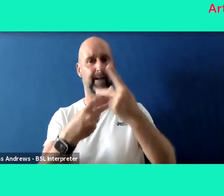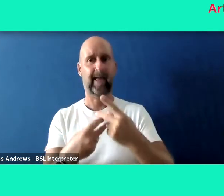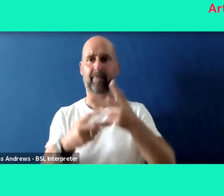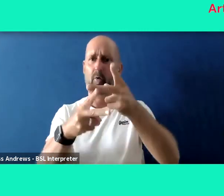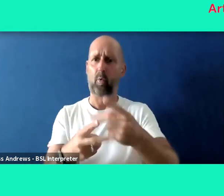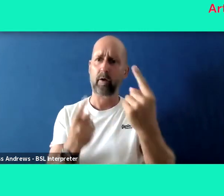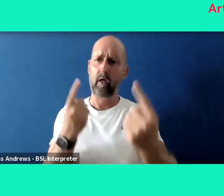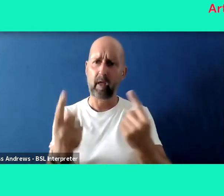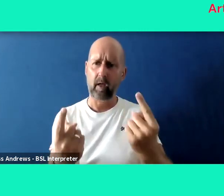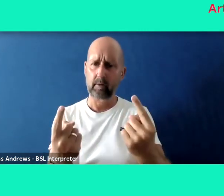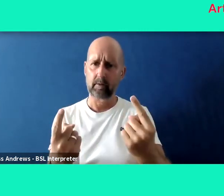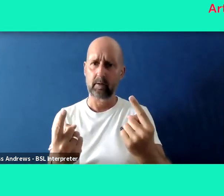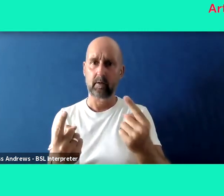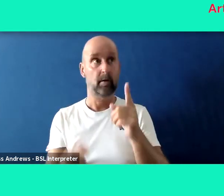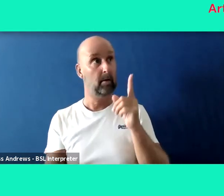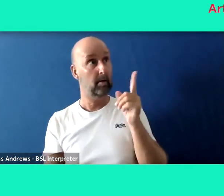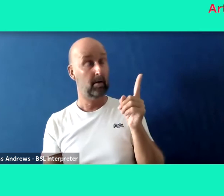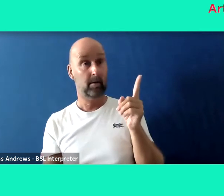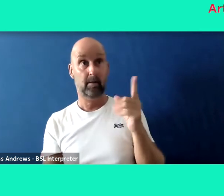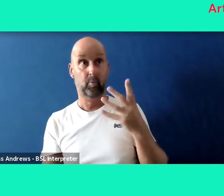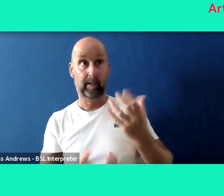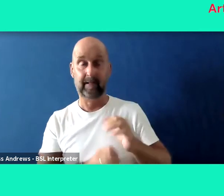I’m not sure how well this will land either but in light of a proposed cut